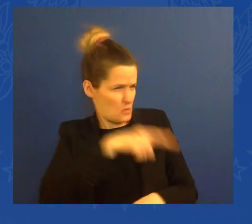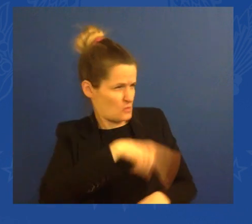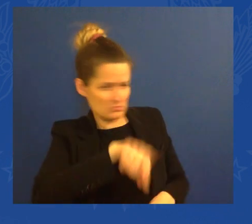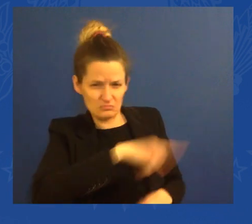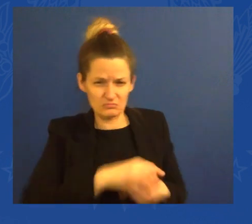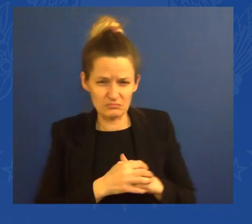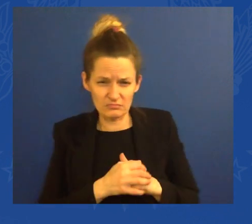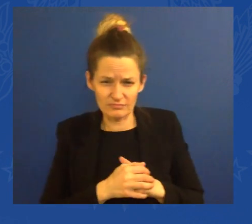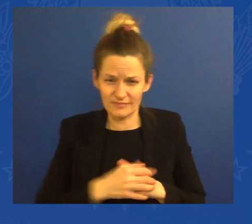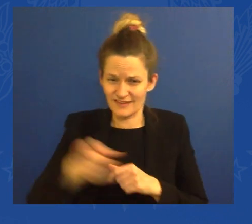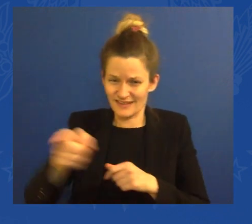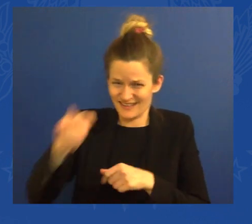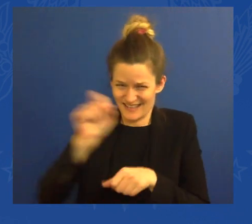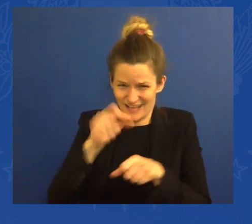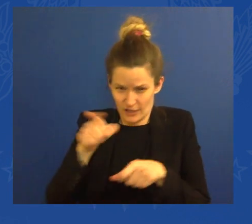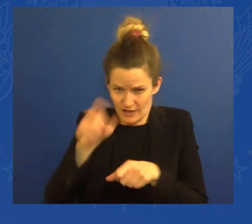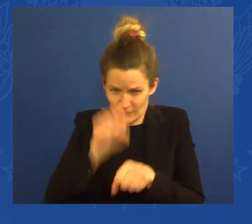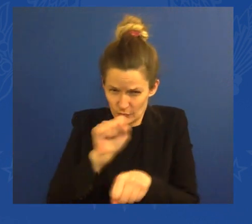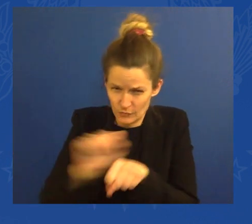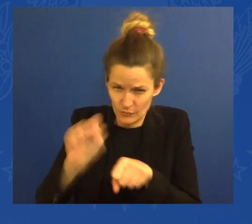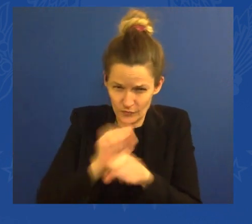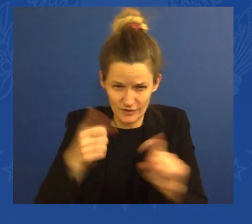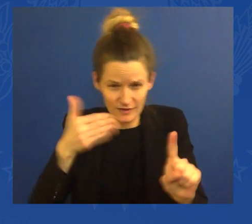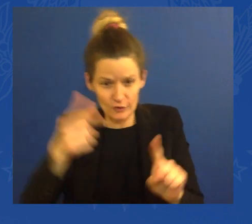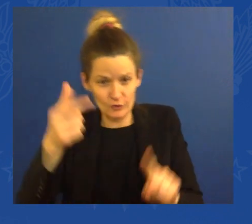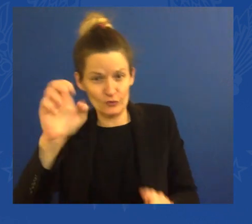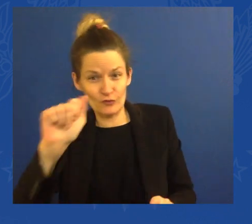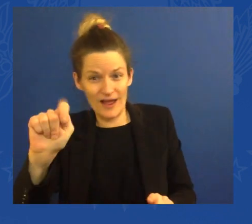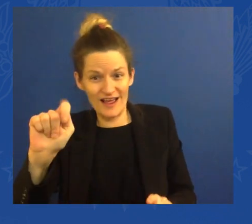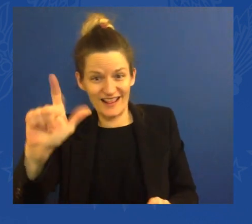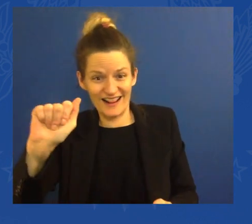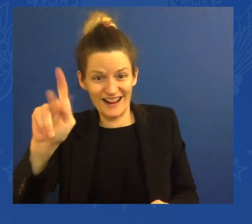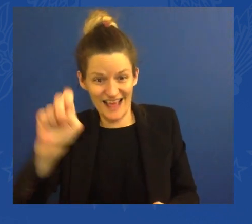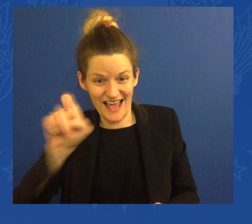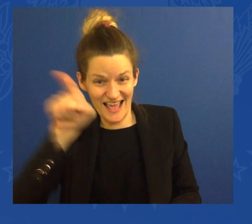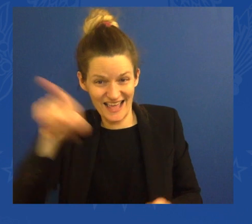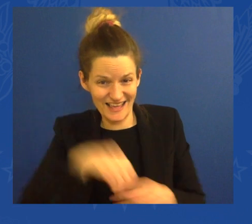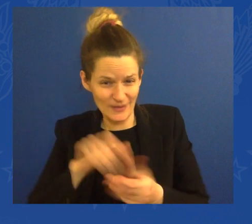The Great Lakes provide drinking water for 41 million people.